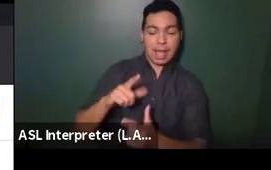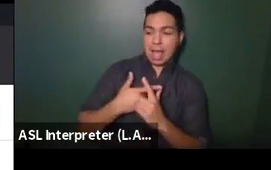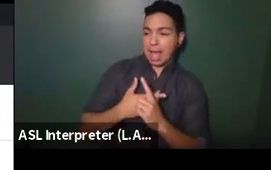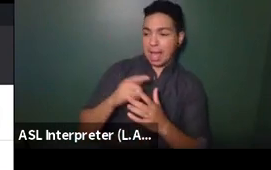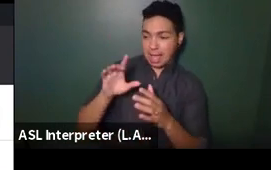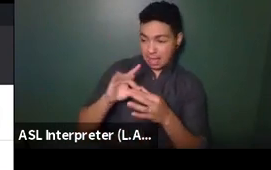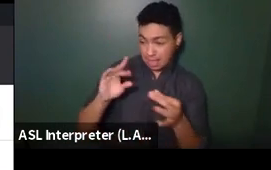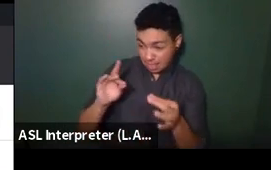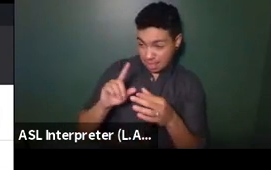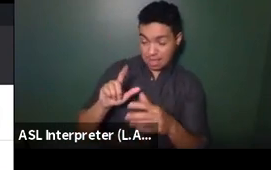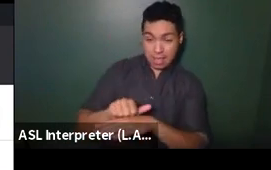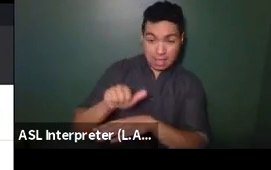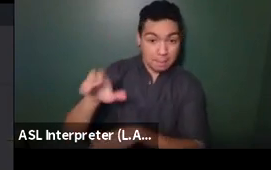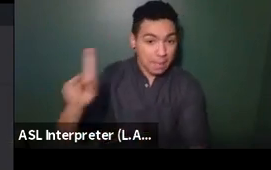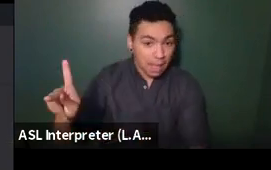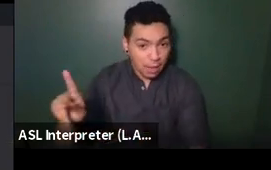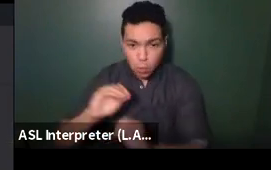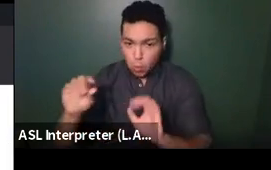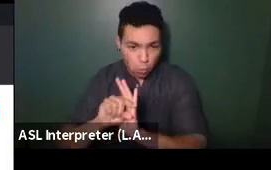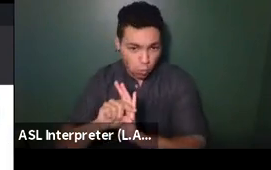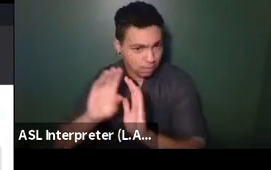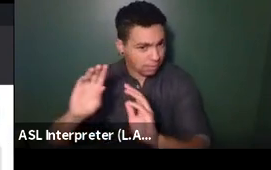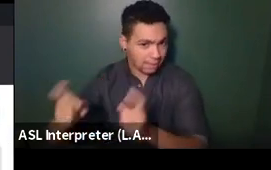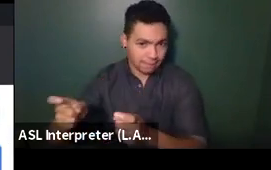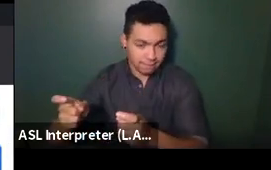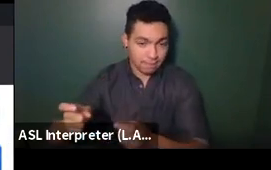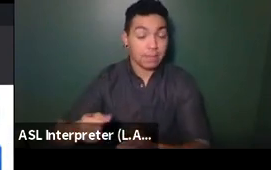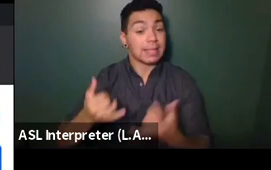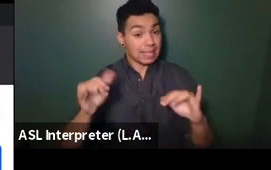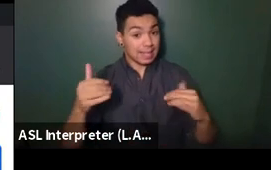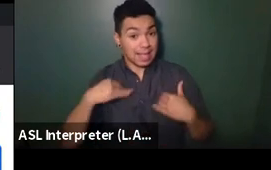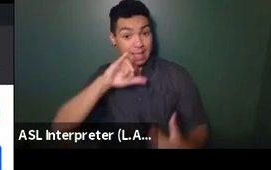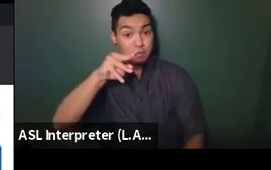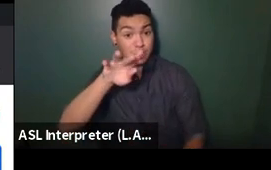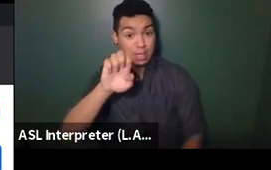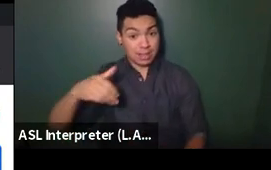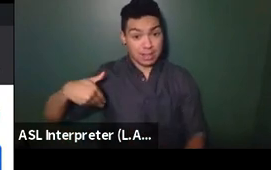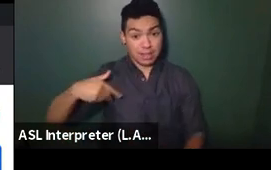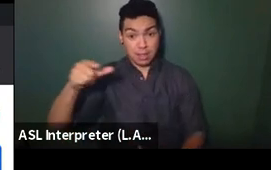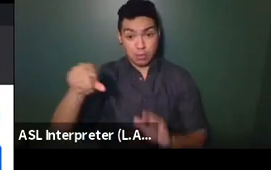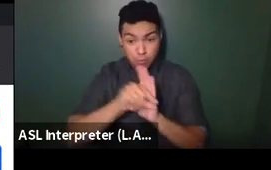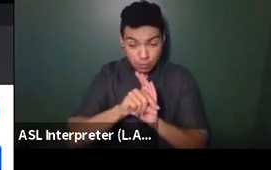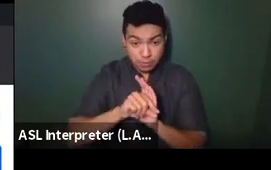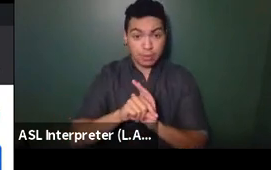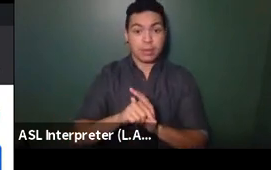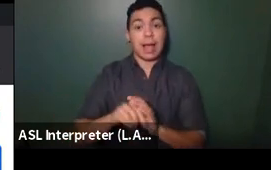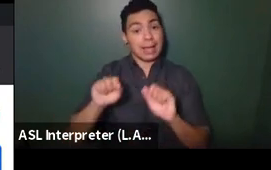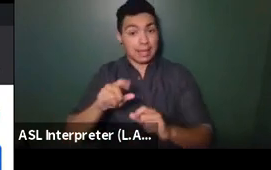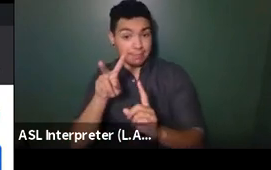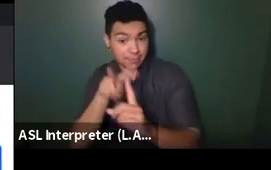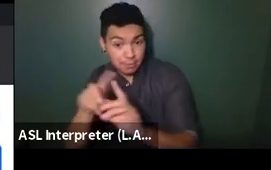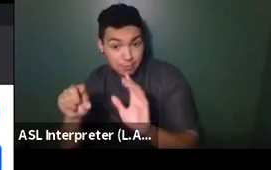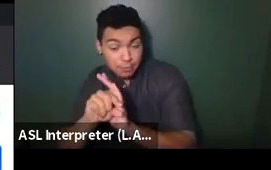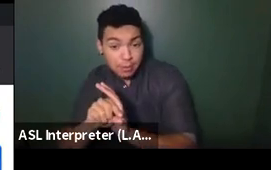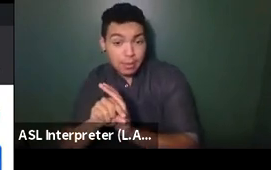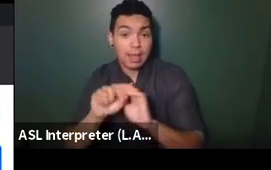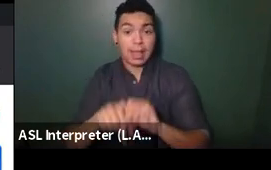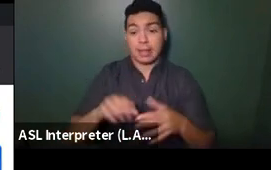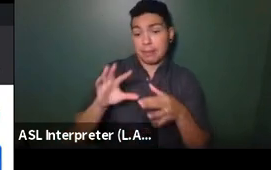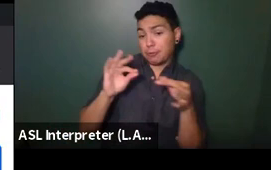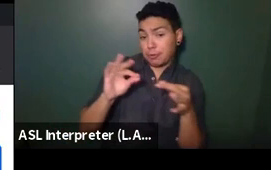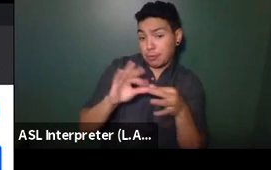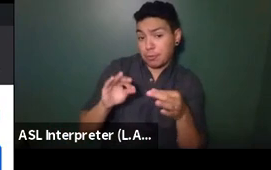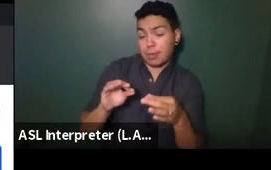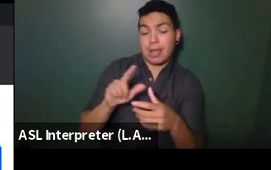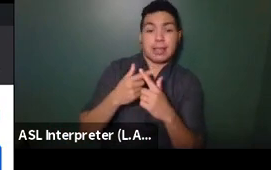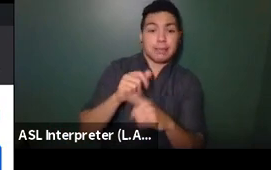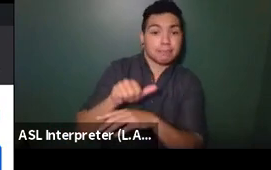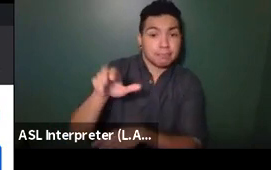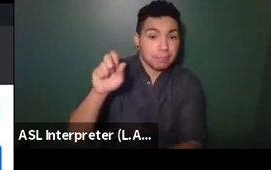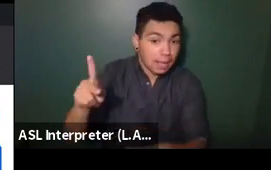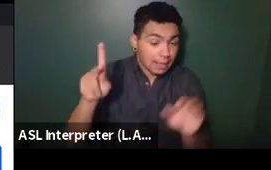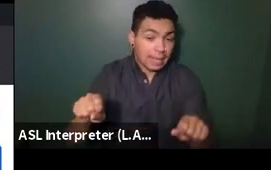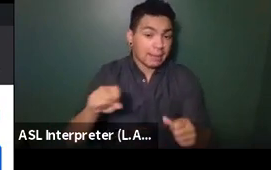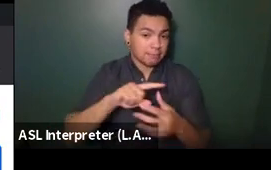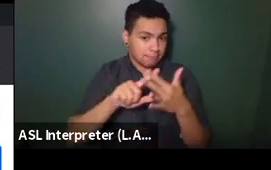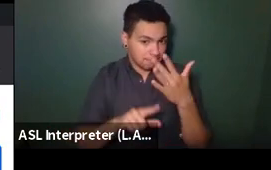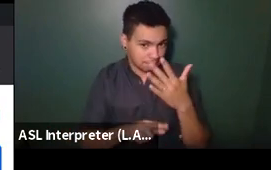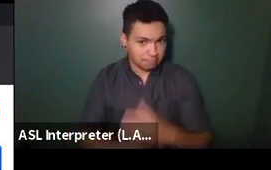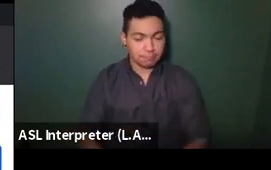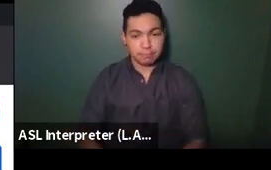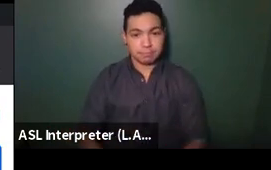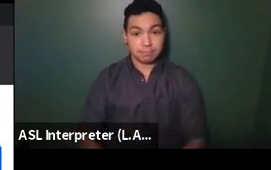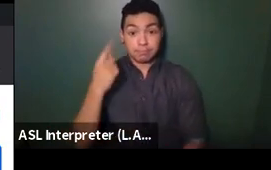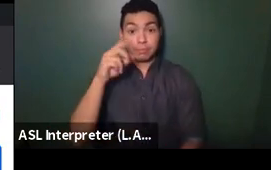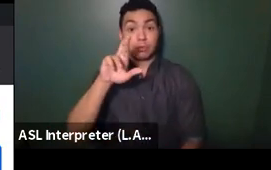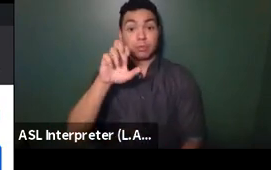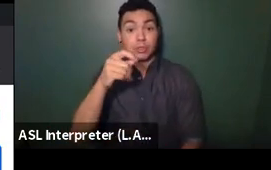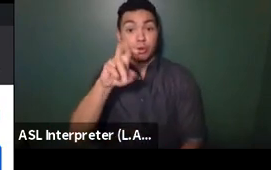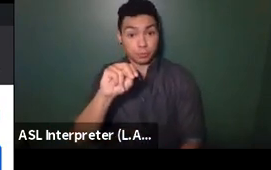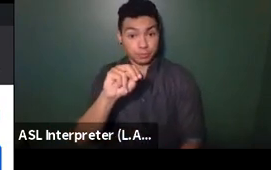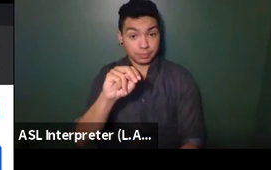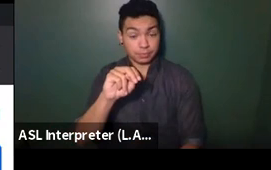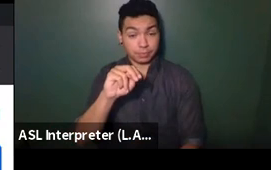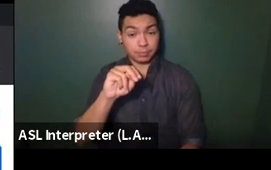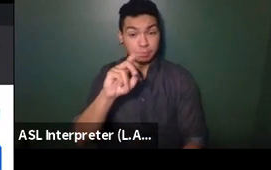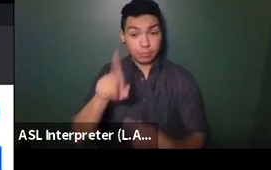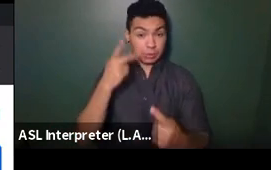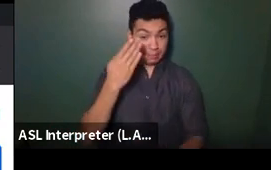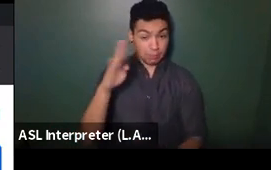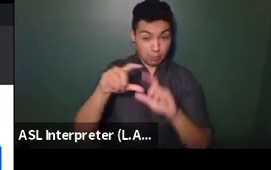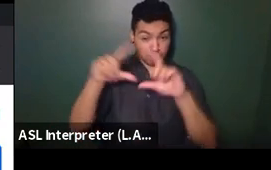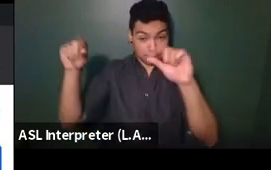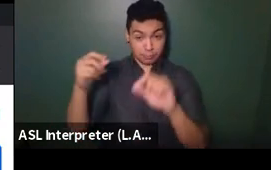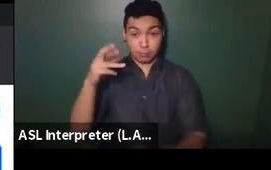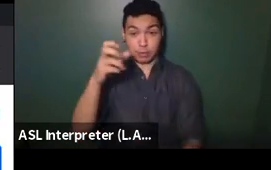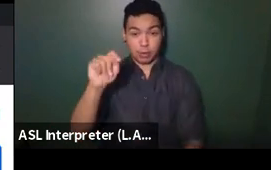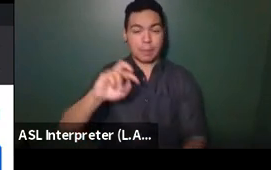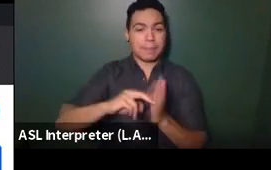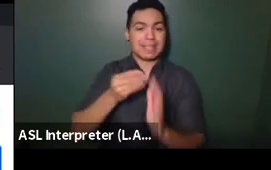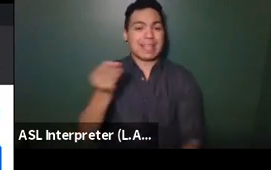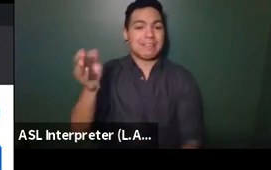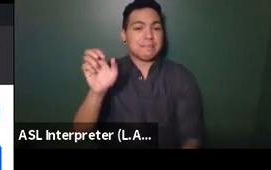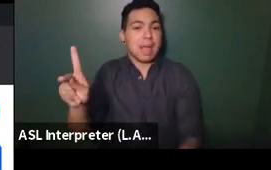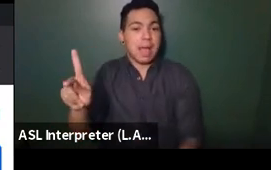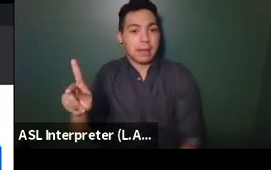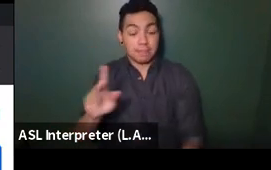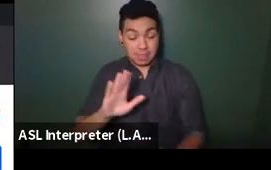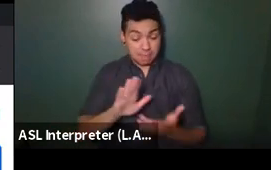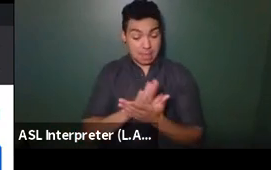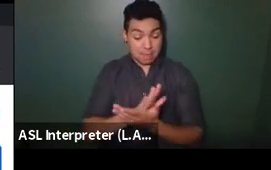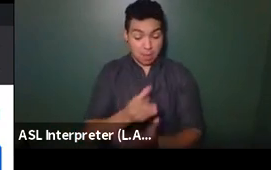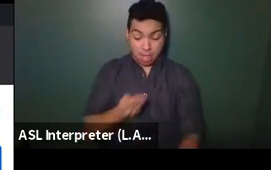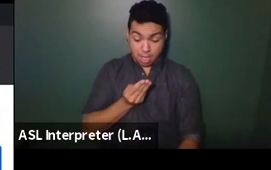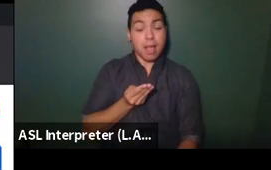Katherine Livick - ESD 112: I still have Janice's here. If I click on hers. I can go see what she did. I can give her a grade. I can add a comment and Return. And I want to be clear that return in this case just means that I gave it back to them. I handed them their paper back with a comment written on it.